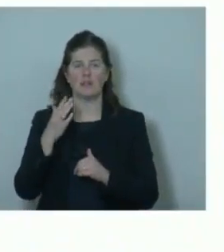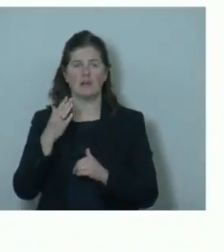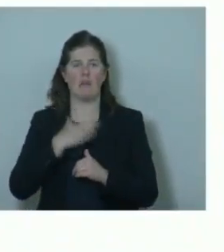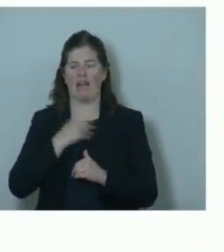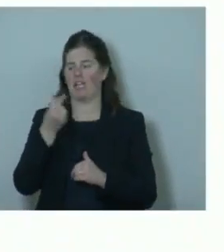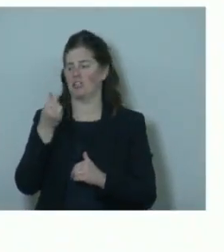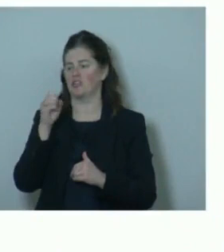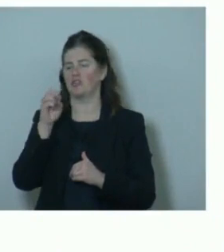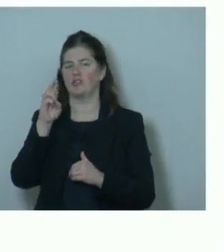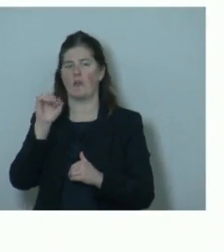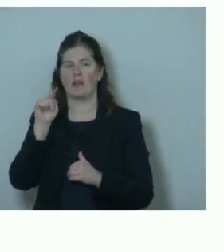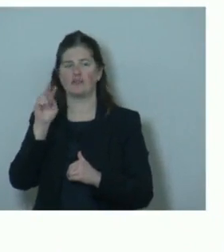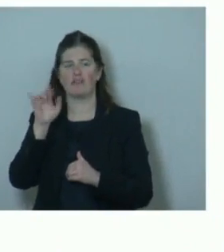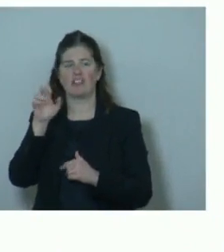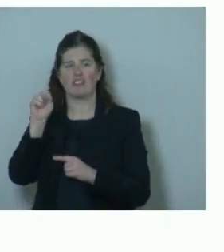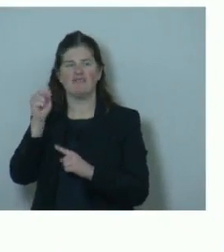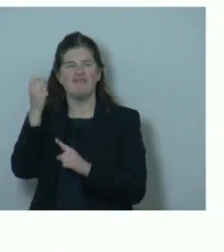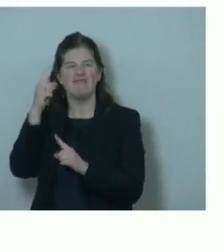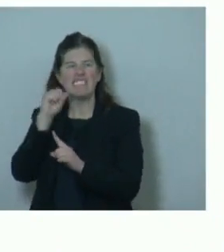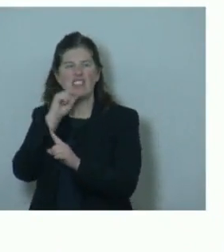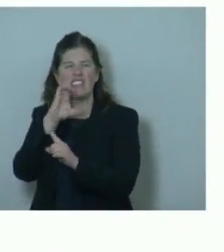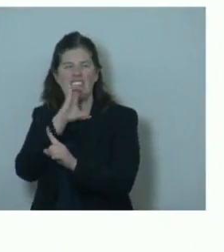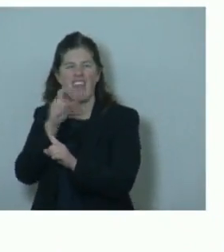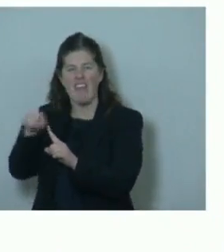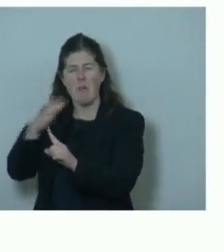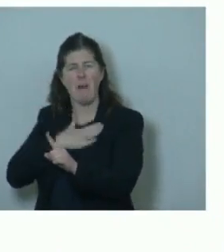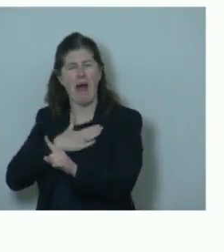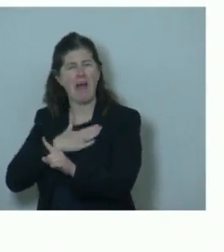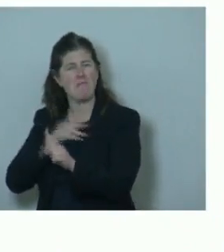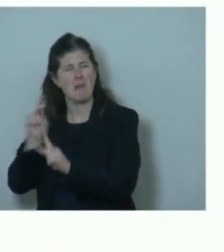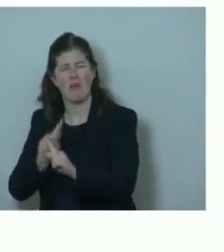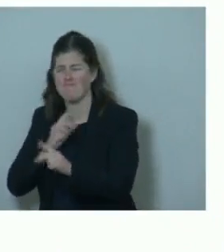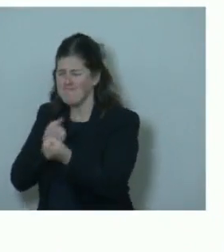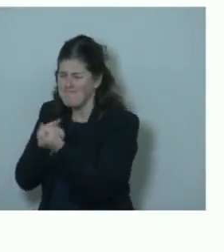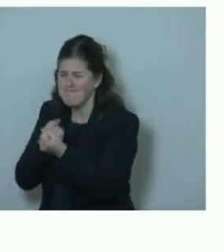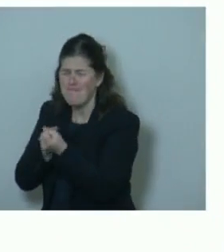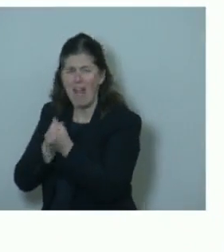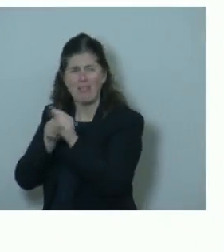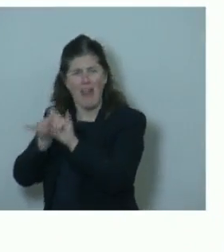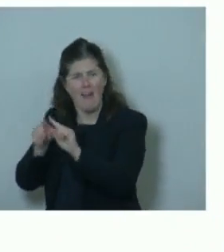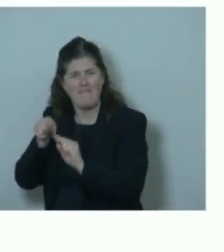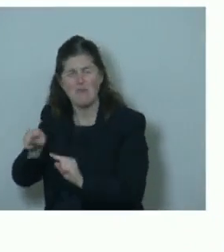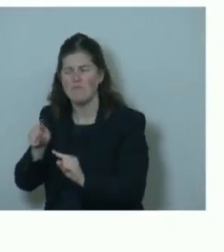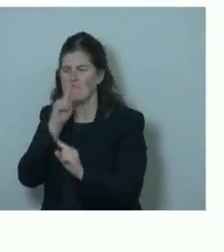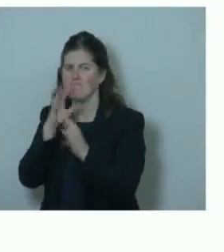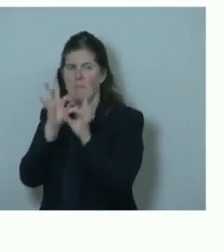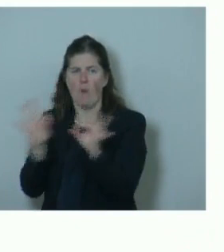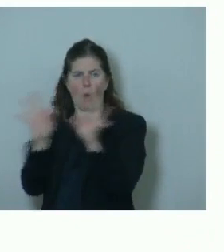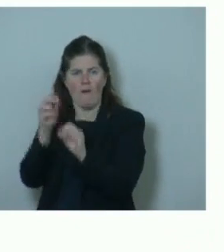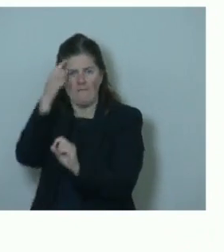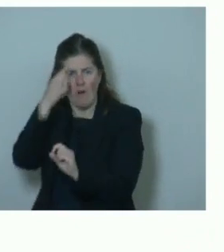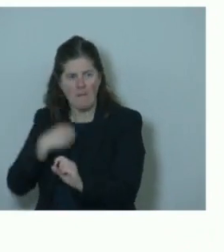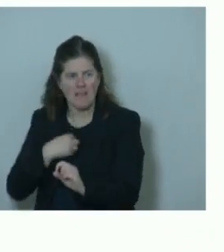WE DON’T WANT TO DO THAT. IF WE GO TO THE NEXT SLIDE, OLD PEOPLE ARE MY PEOPLE.